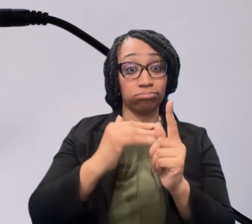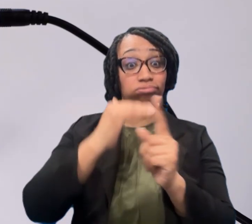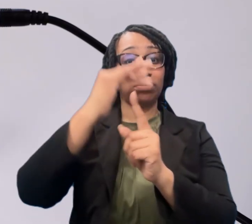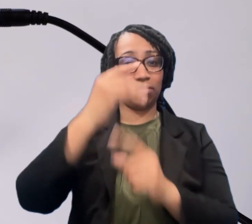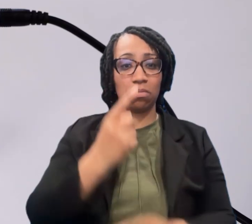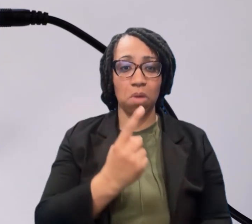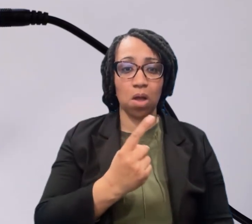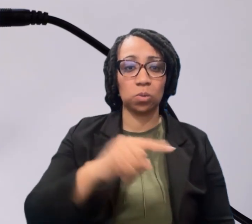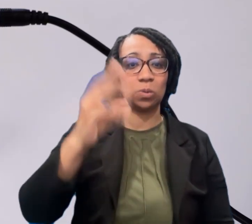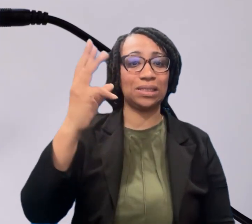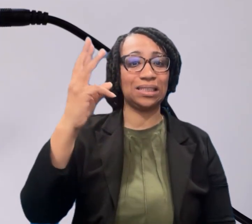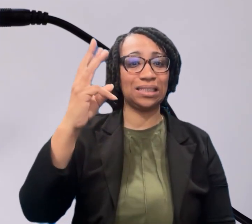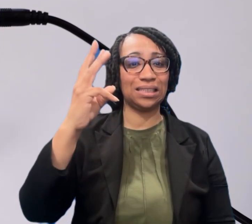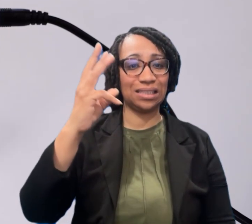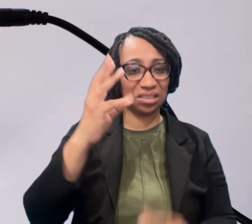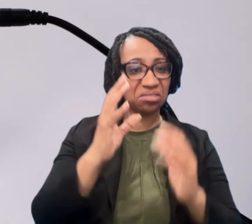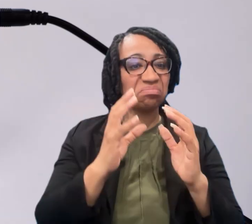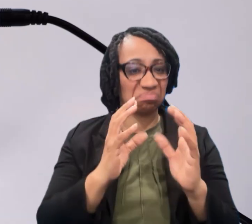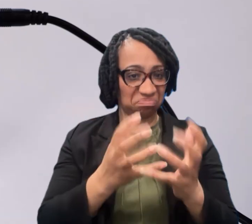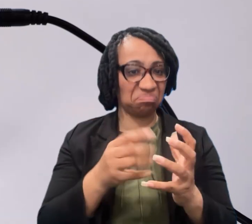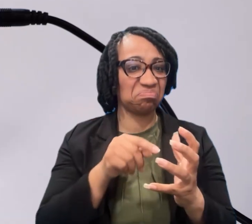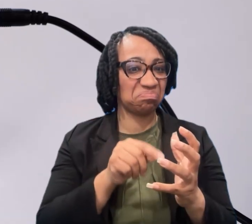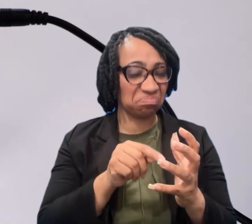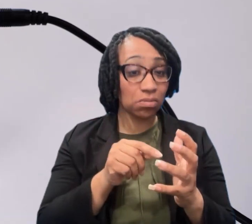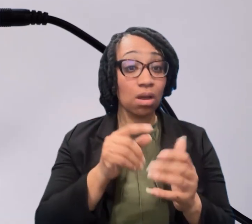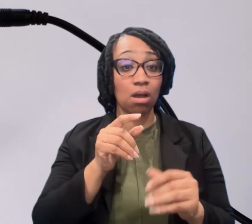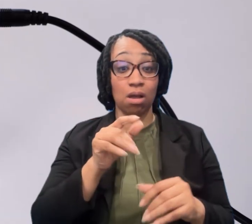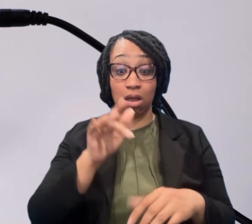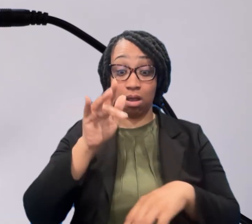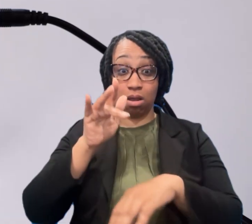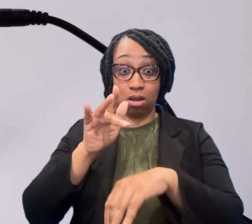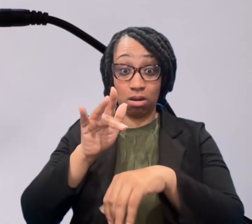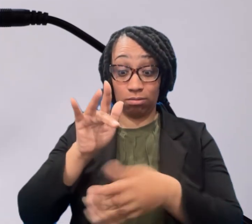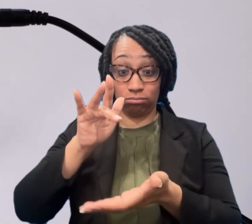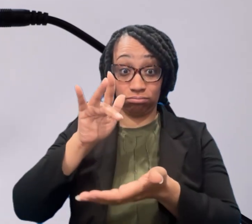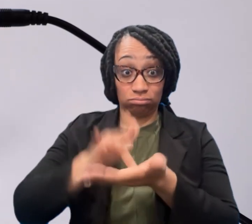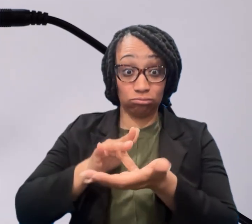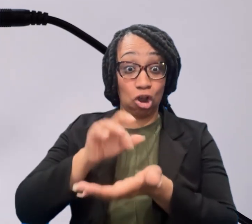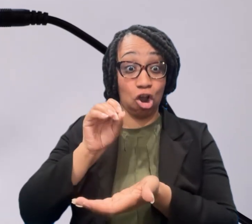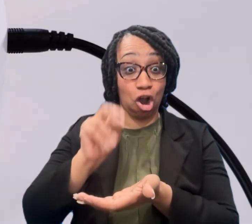you can have the choice from 1 to 16, but it will automatically turn on on level three.